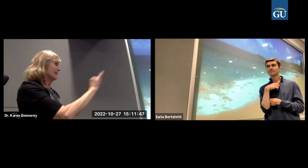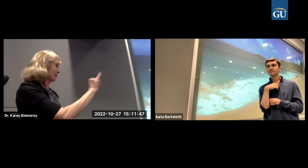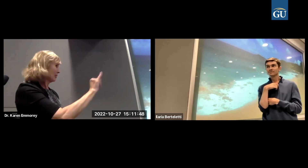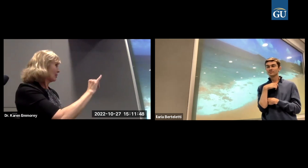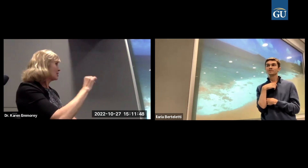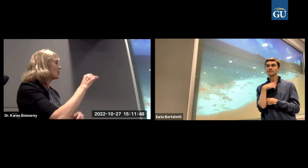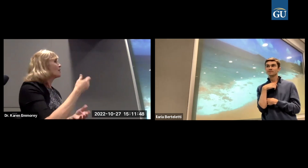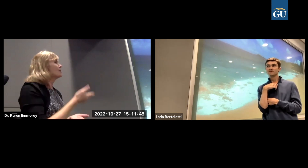that people.